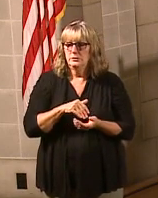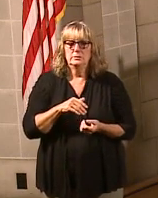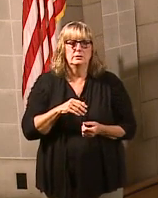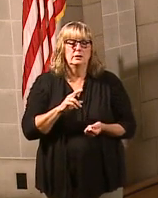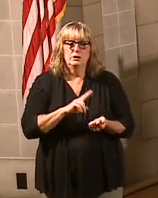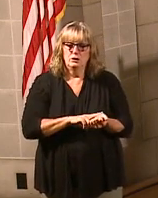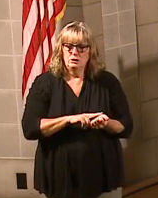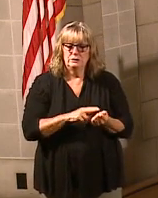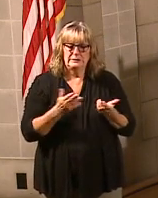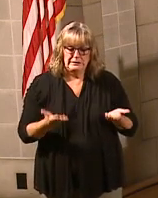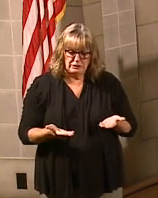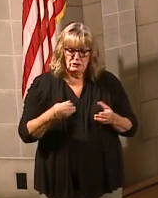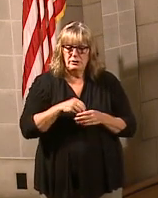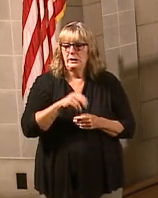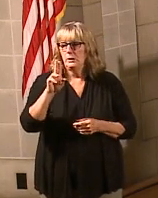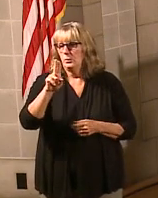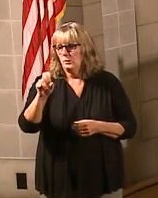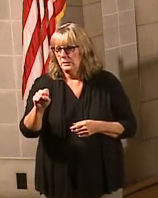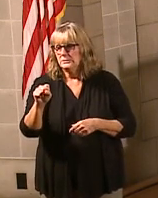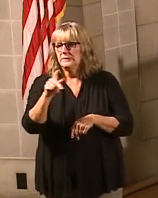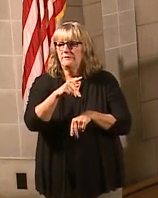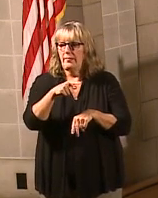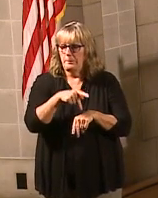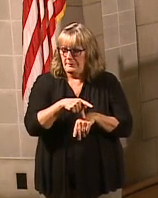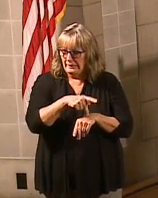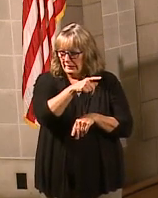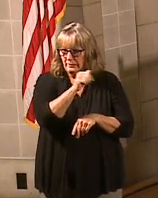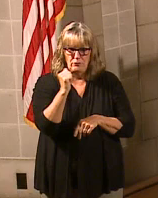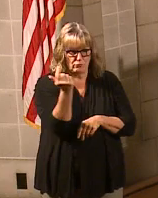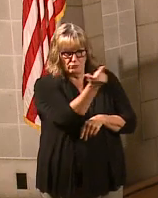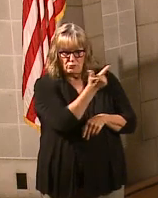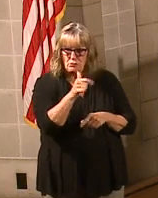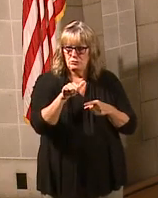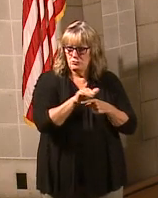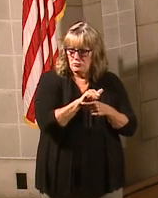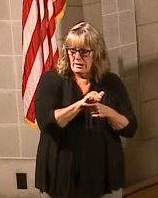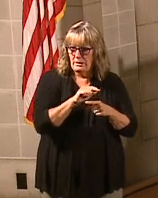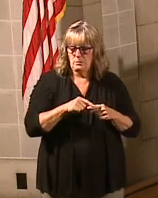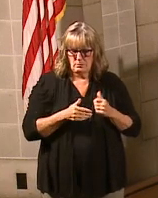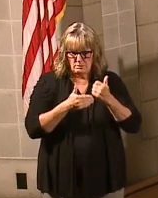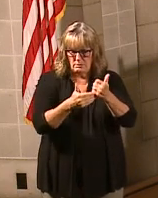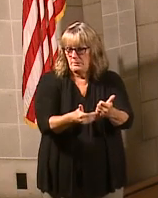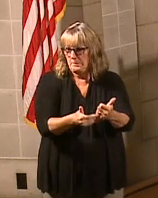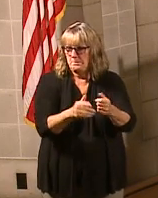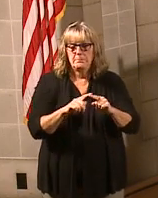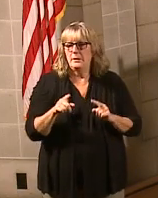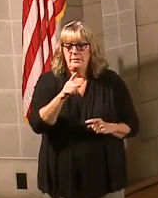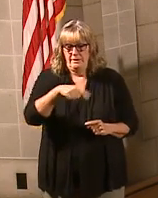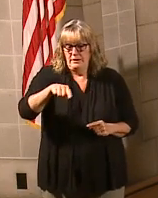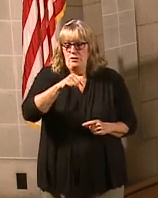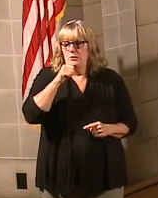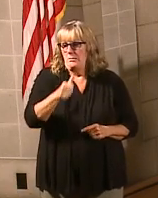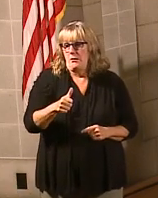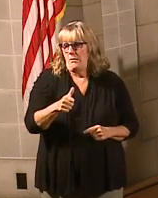SO THE STAFFING FOR THIS WILL BE THROUGH A CALL CENTER. WE WILL HAVE NURSES HERE BOTH IN